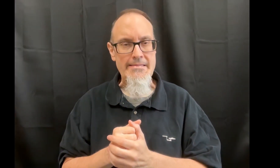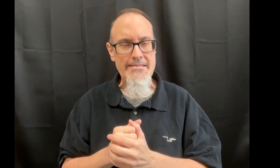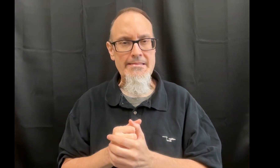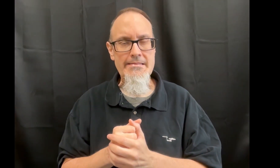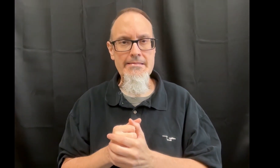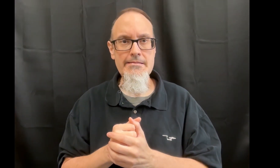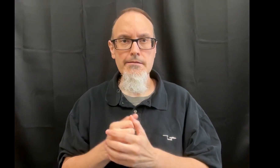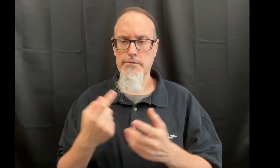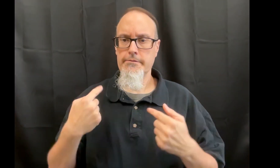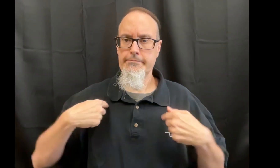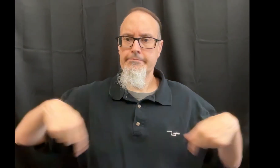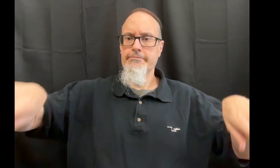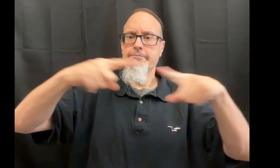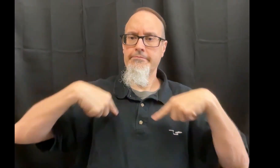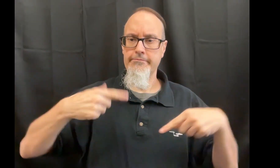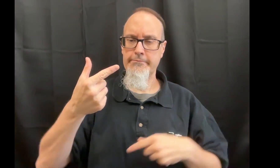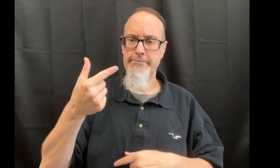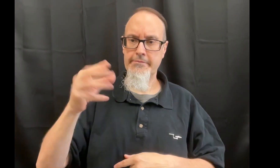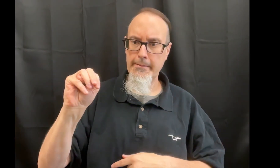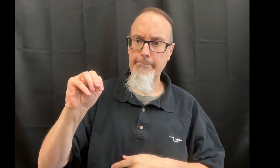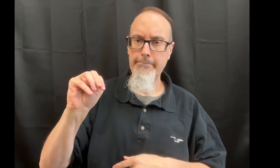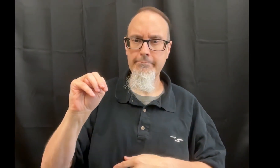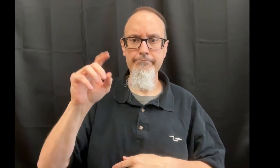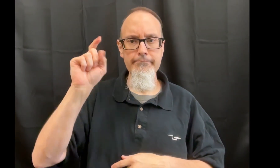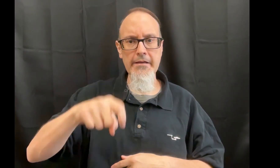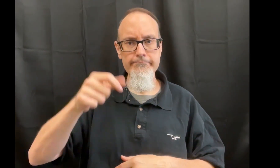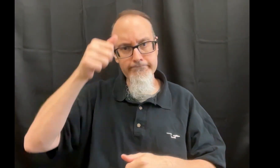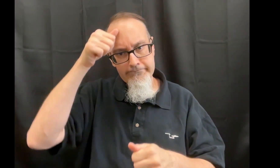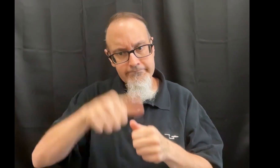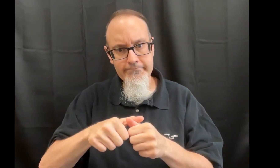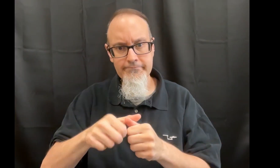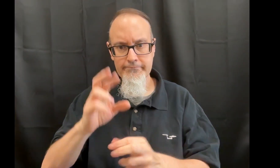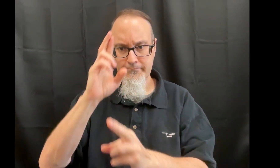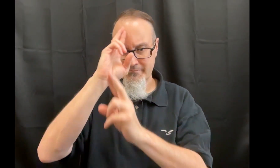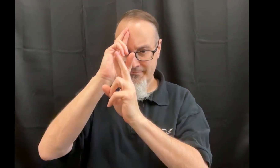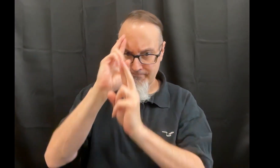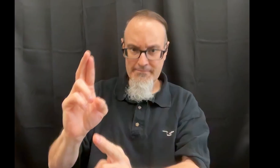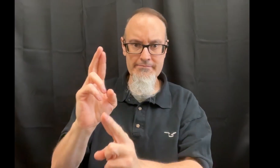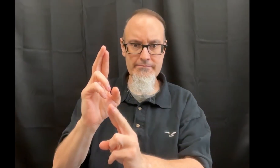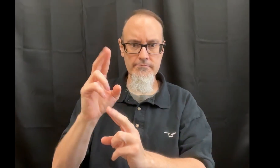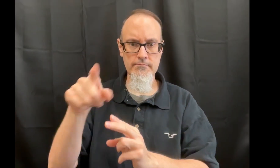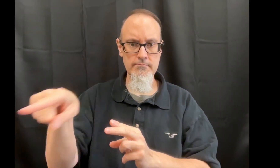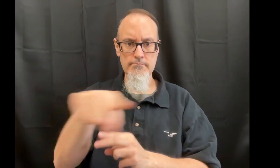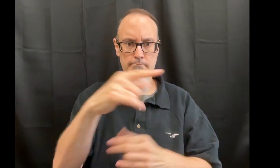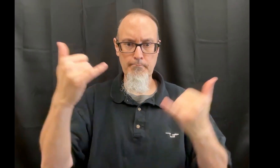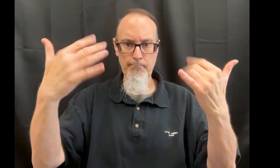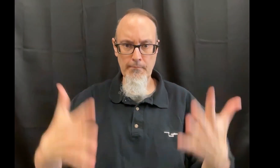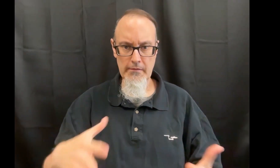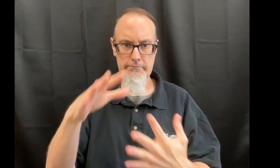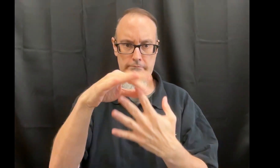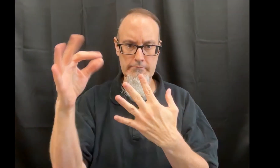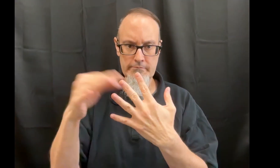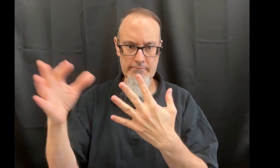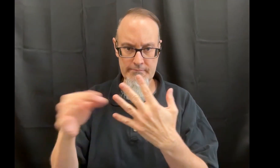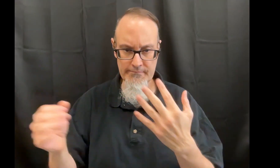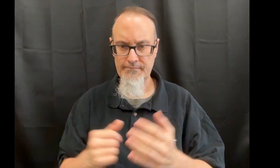We GMs must remember to respect the players’ choices.